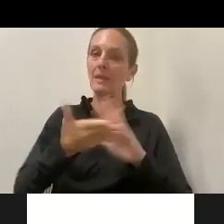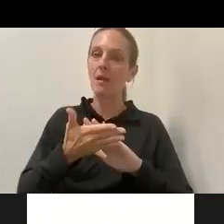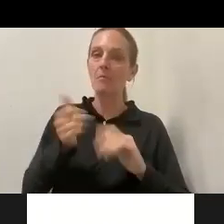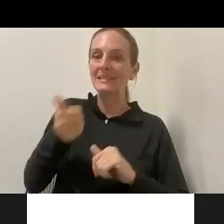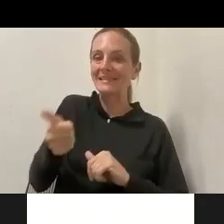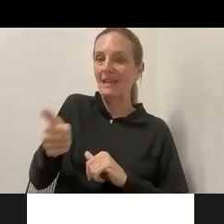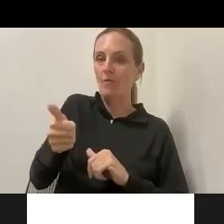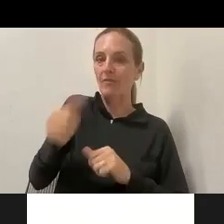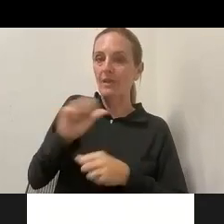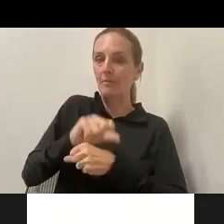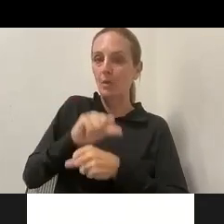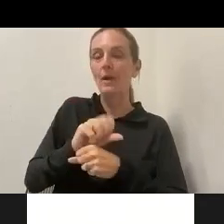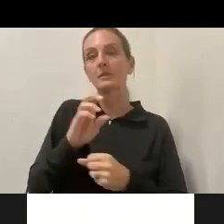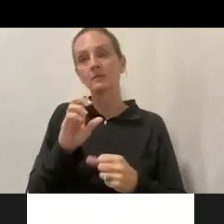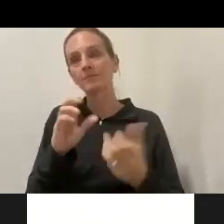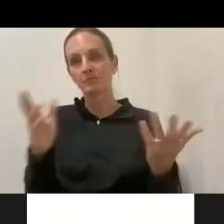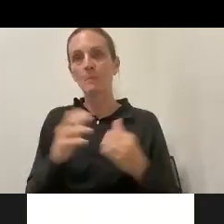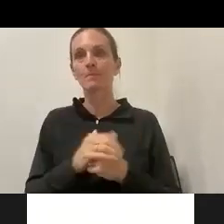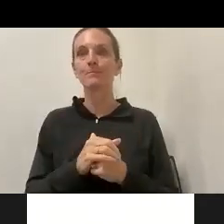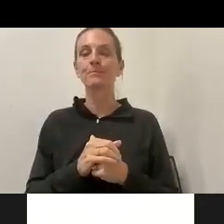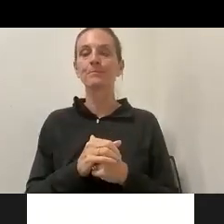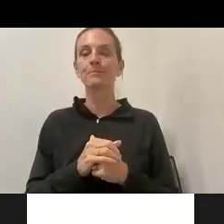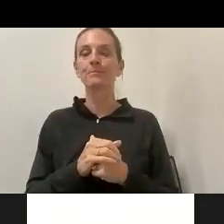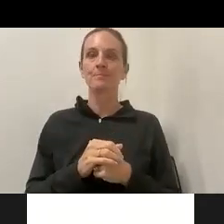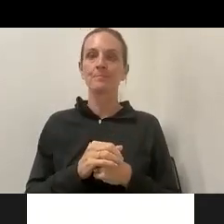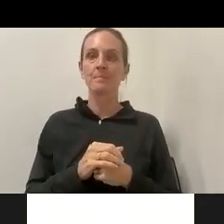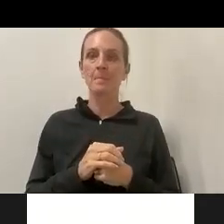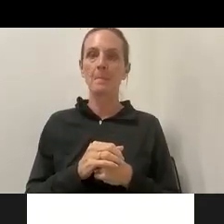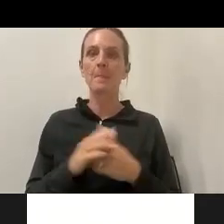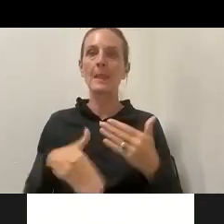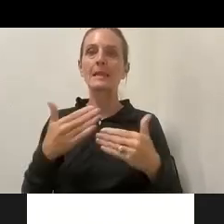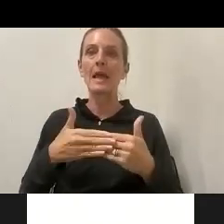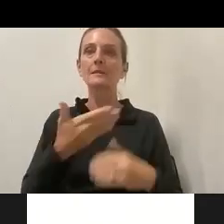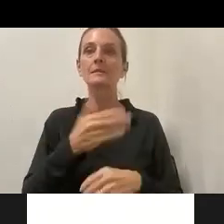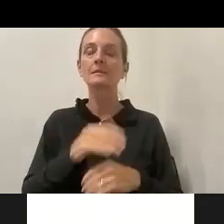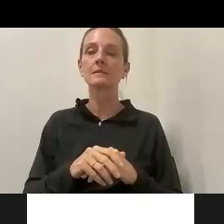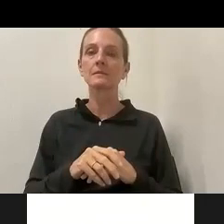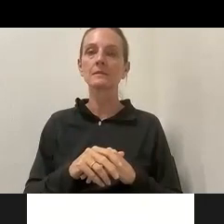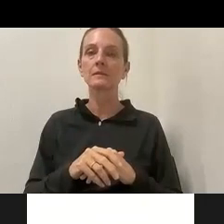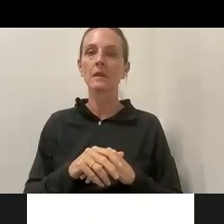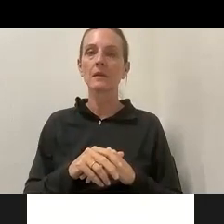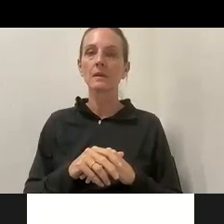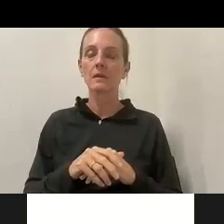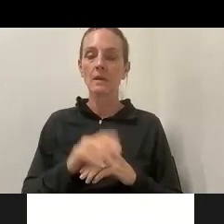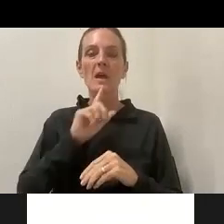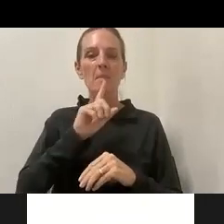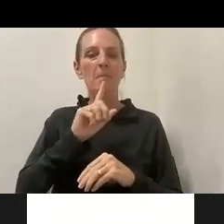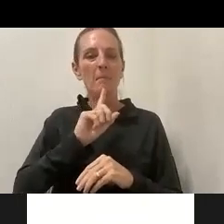Ok, next slide. Be realistic about timelines and deliverables to avoid overpromising and